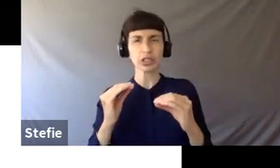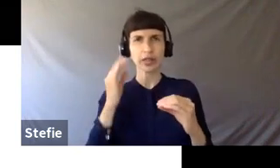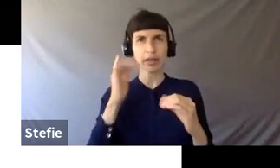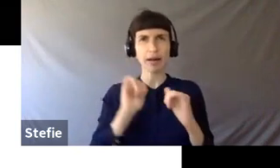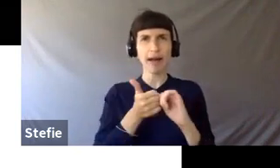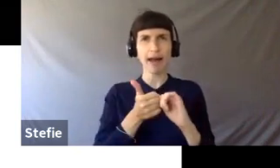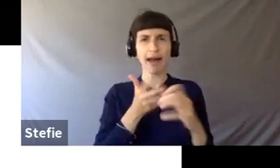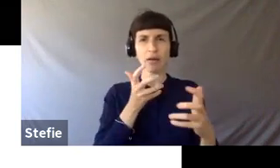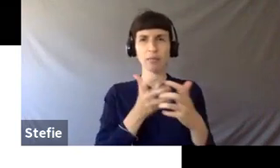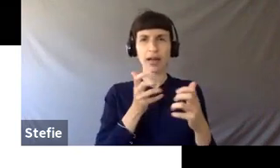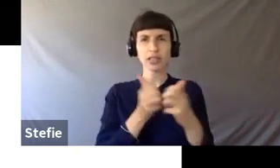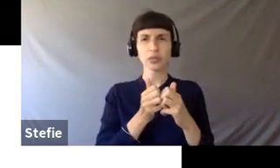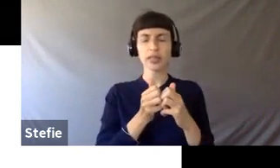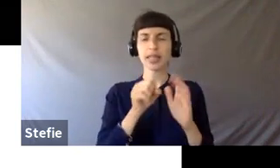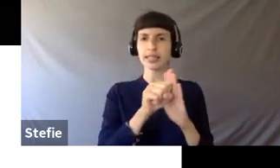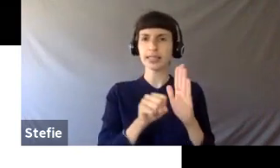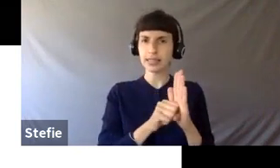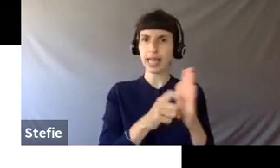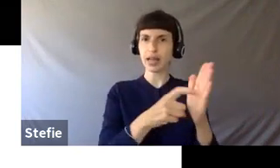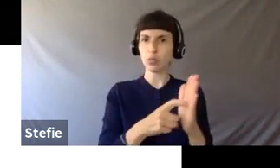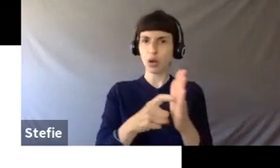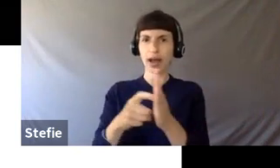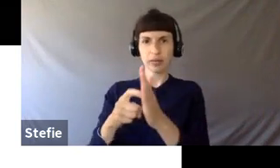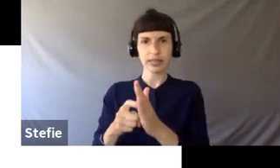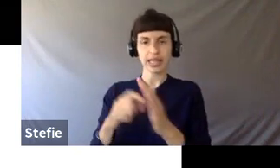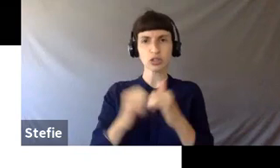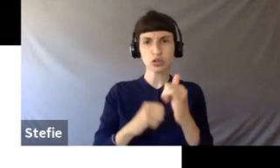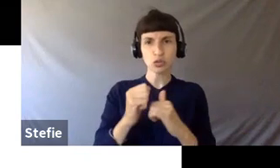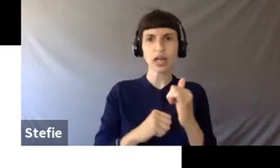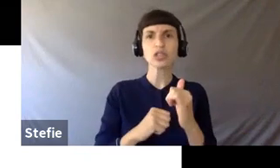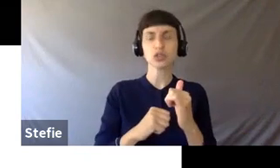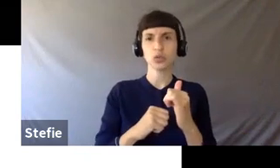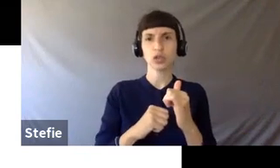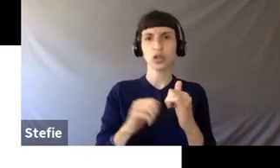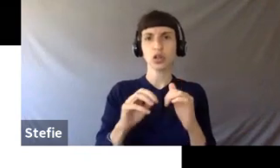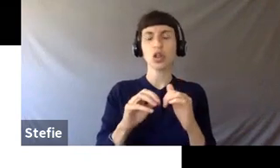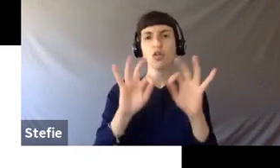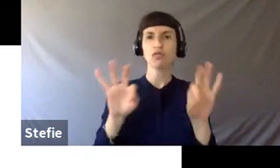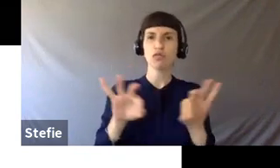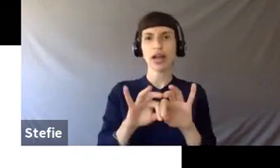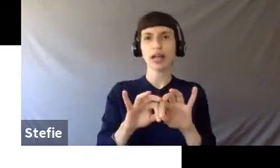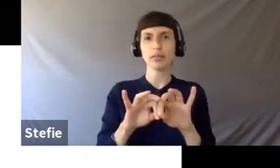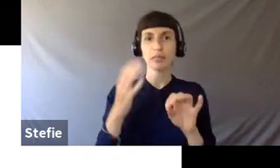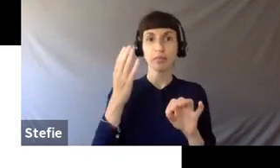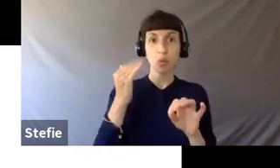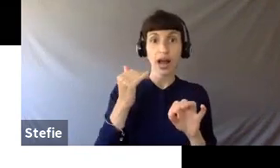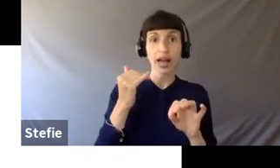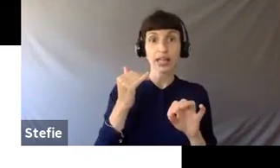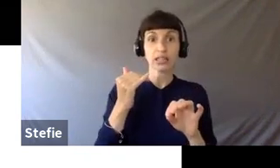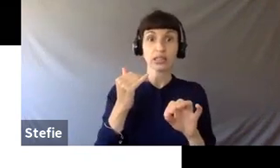some of the principles that help us framing that we need to be thinking about with our students is to always consider the content or the instruction around the state criterion